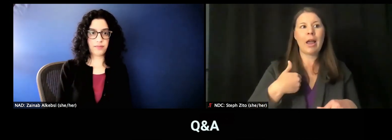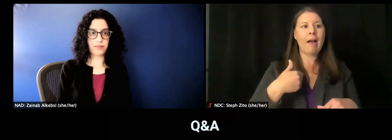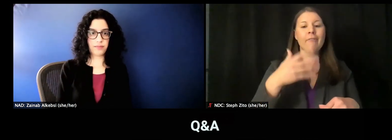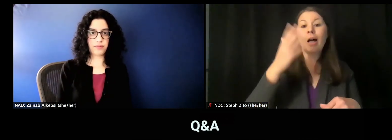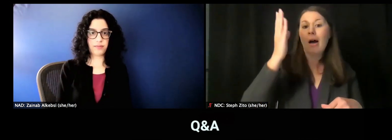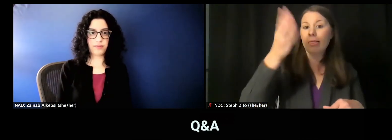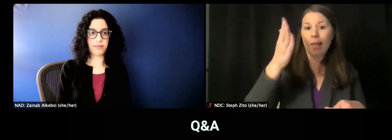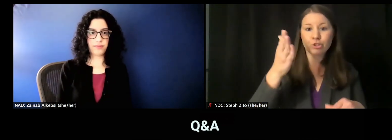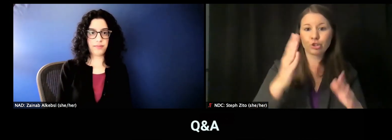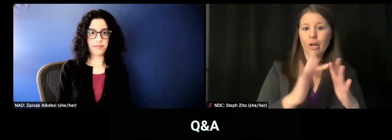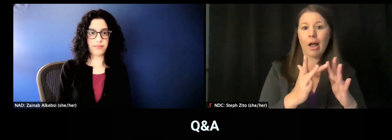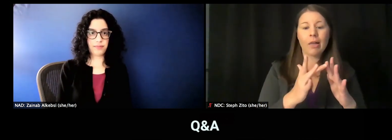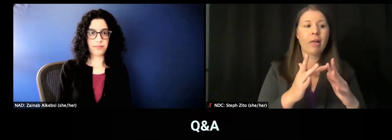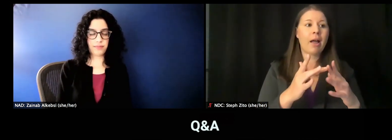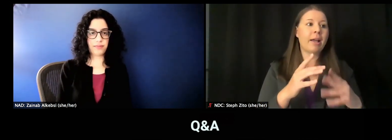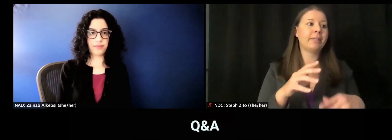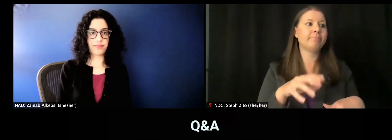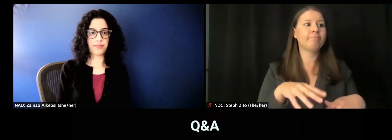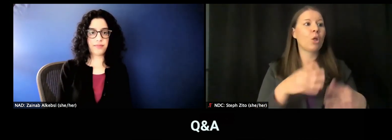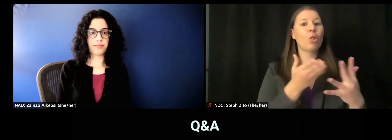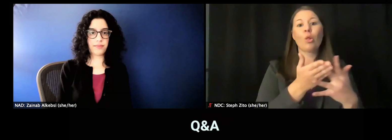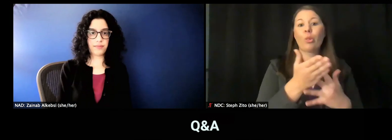For example, if you have an online lecture